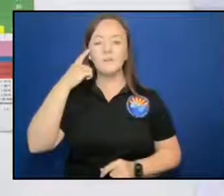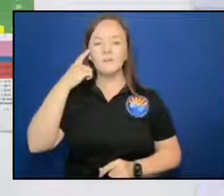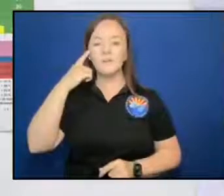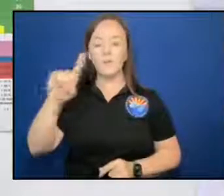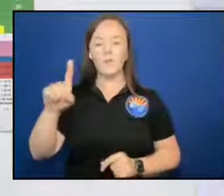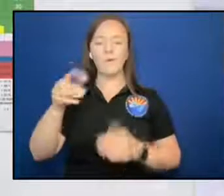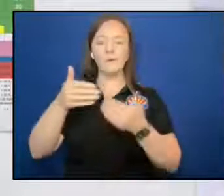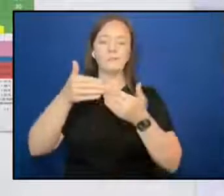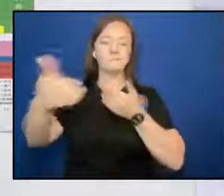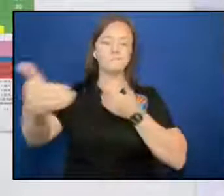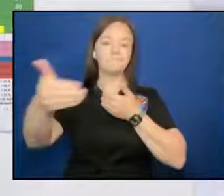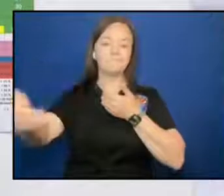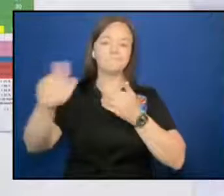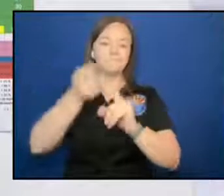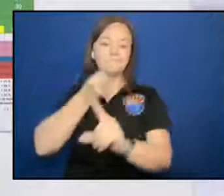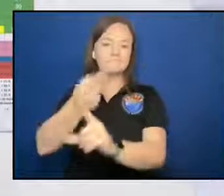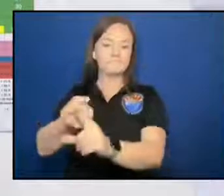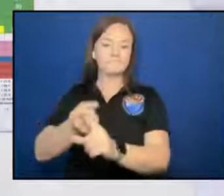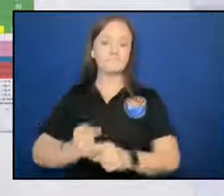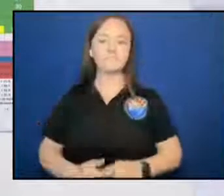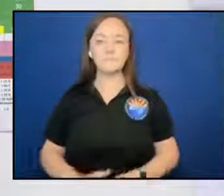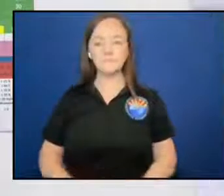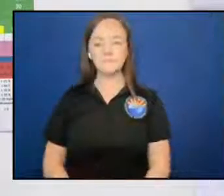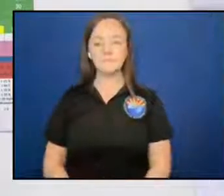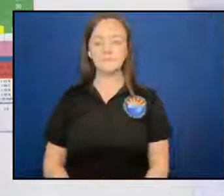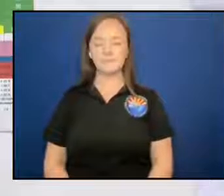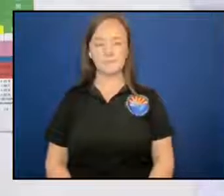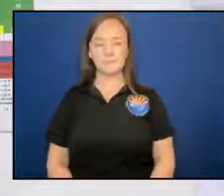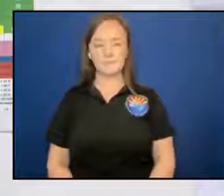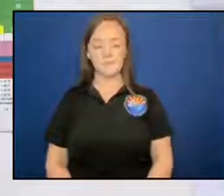AS THE WEATHER AND THE FIRE BEHAVIOR ANALYST AS WELL.